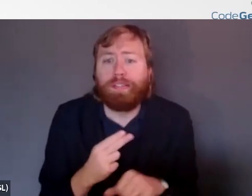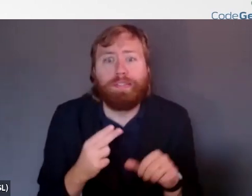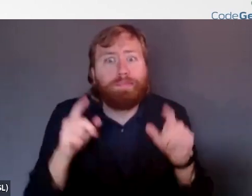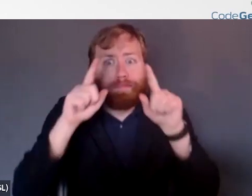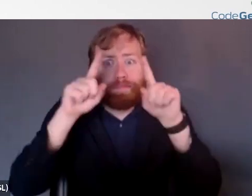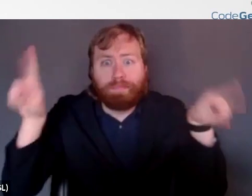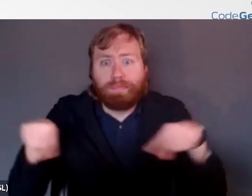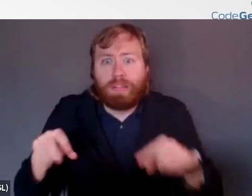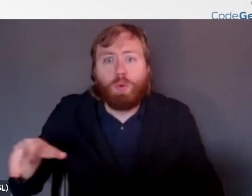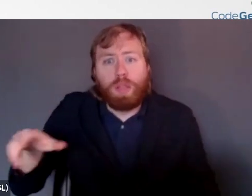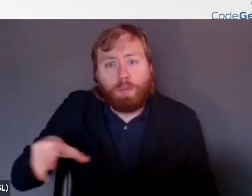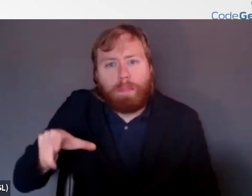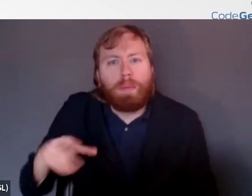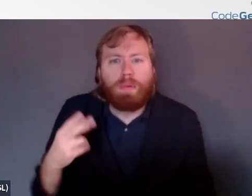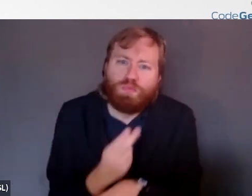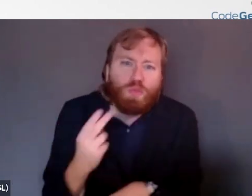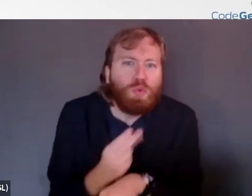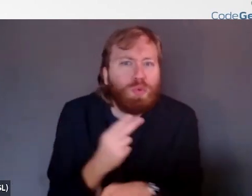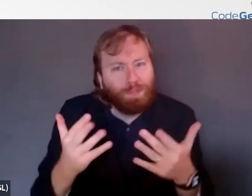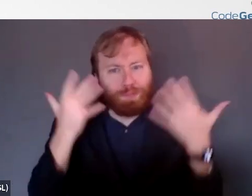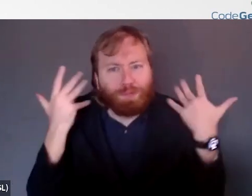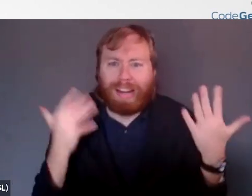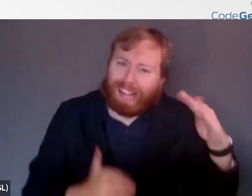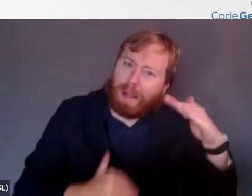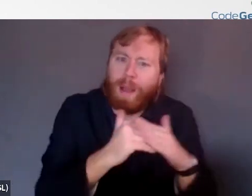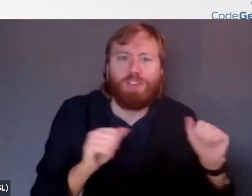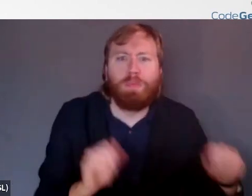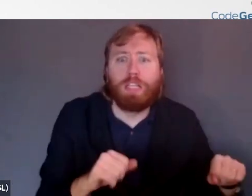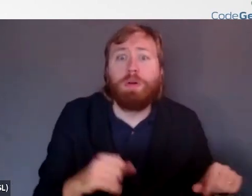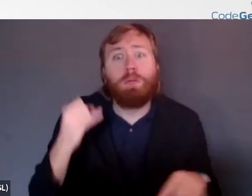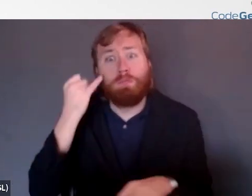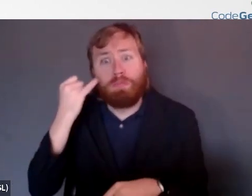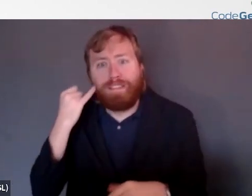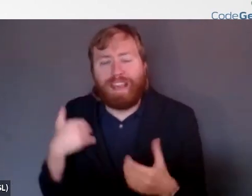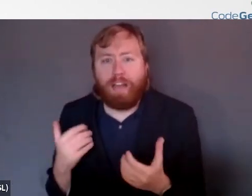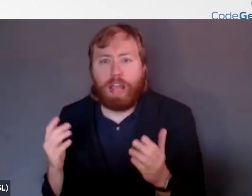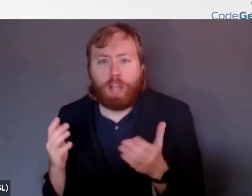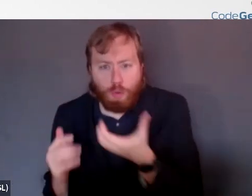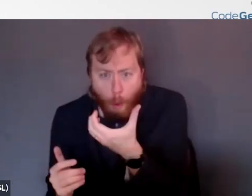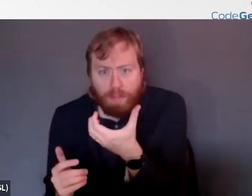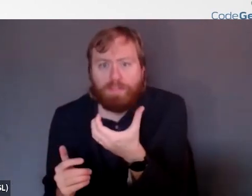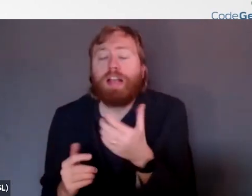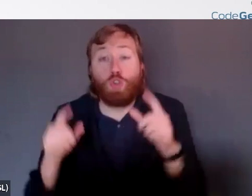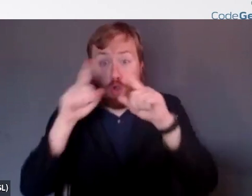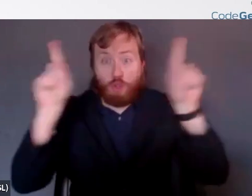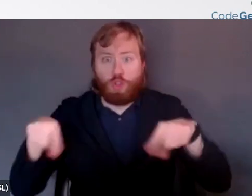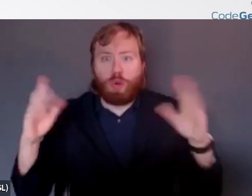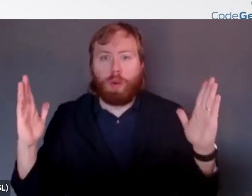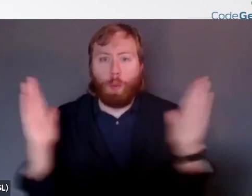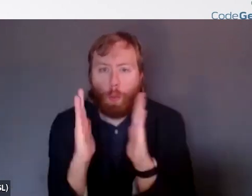If they are coming with a mobile device that's a narrow screen, we still want it to be accessible and usable,